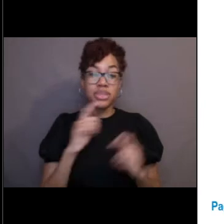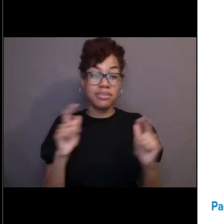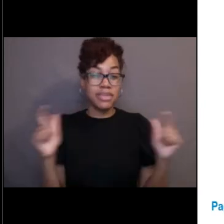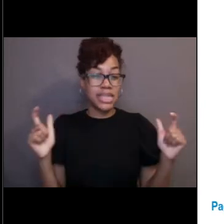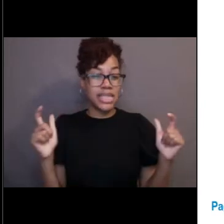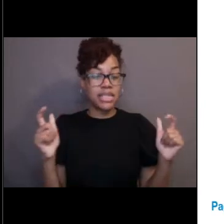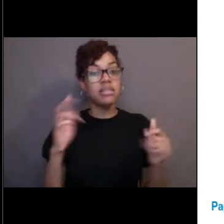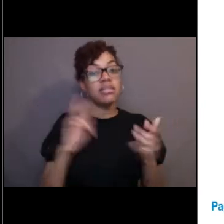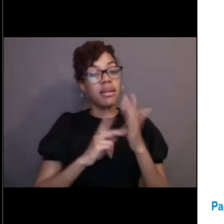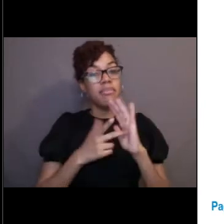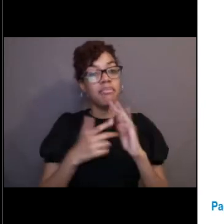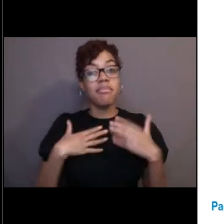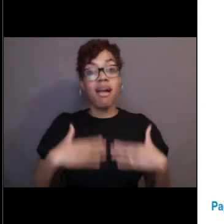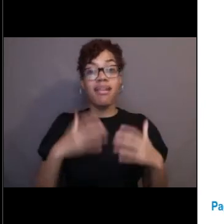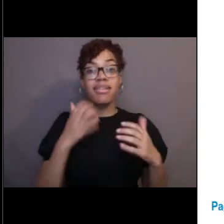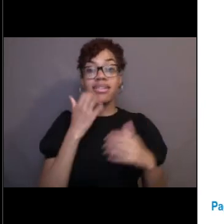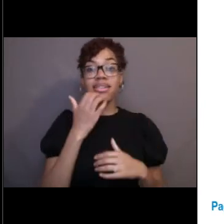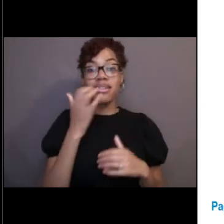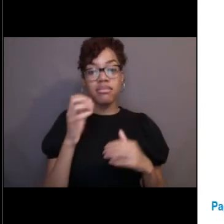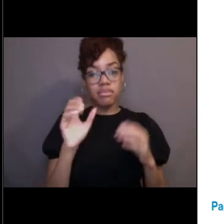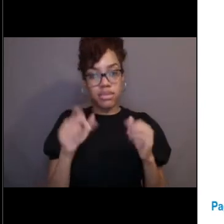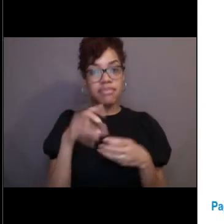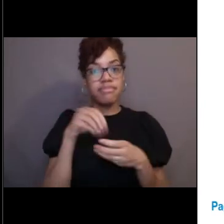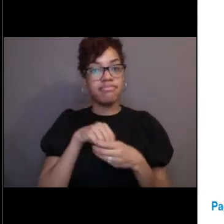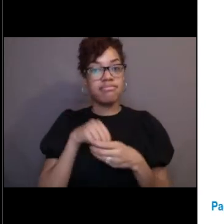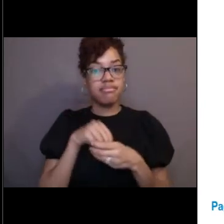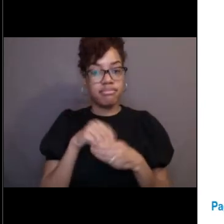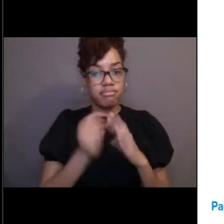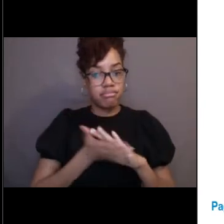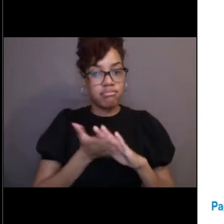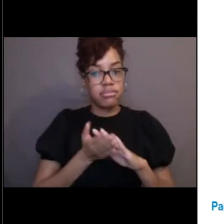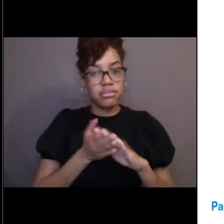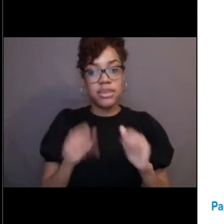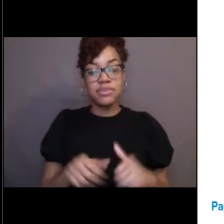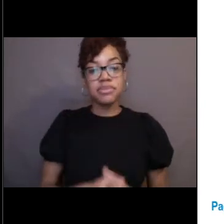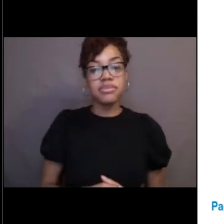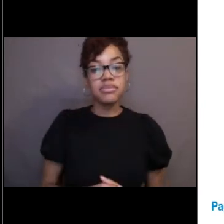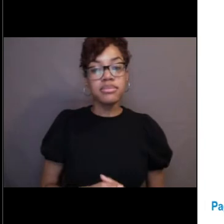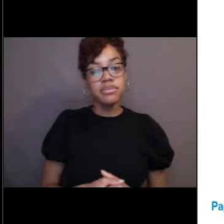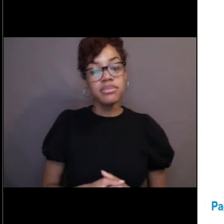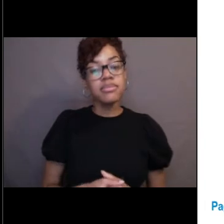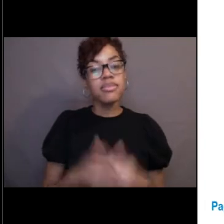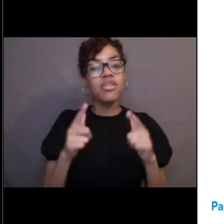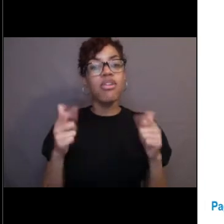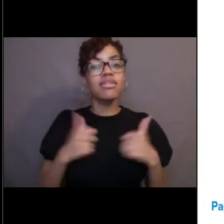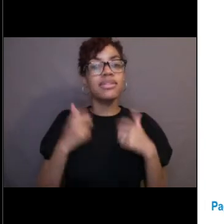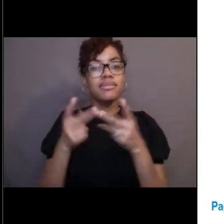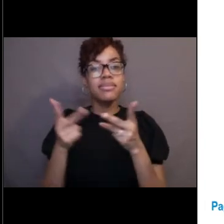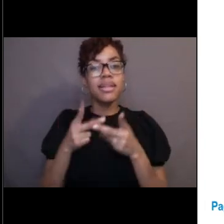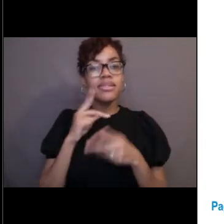and retain that body heat. But then the largest nesting aggregations are in South America and West Africa.